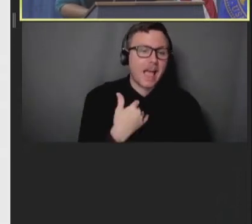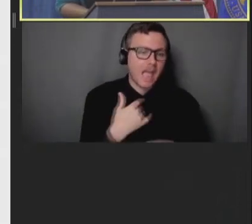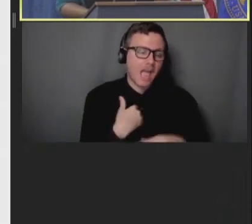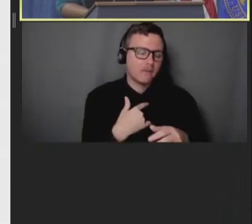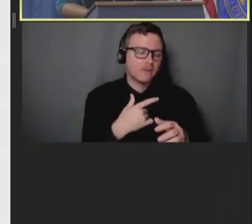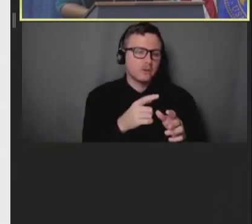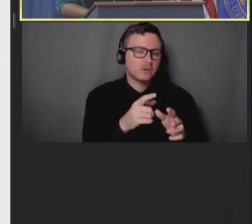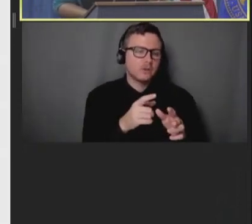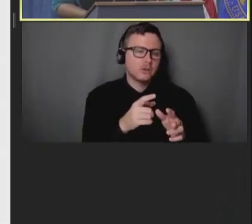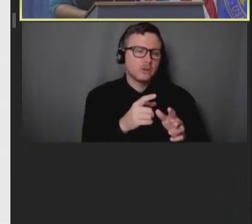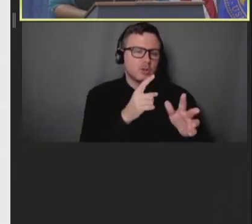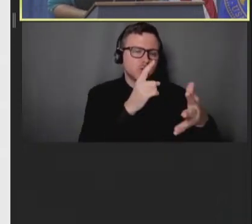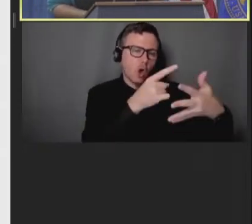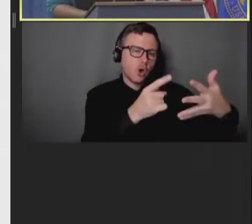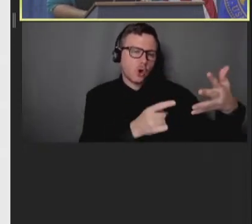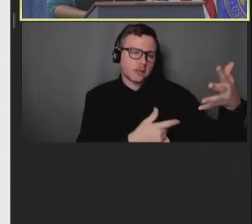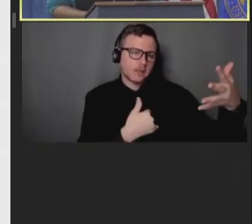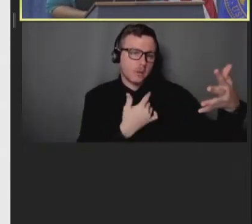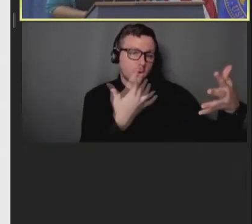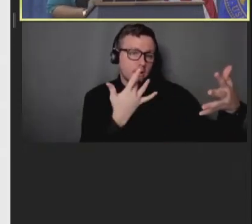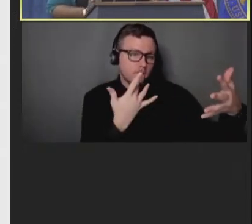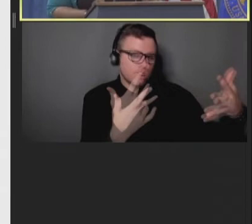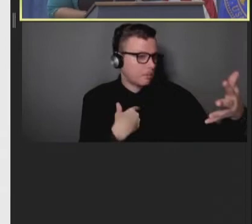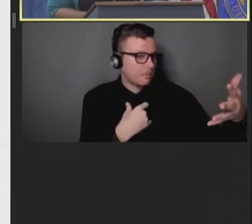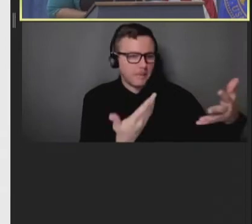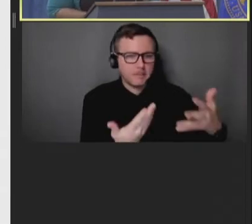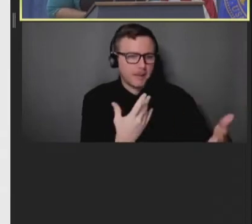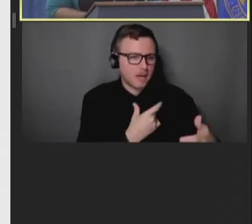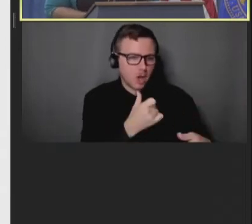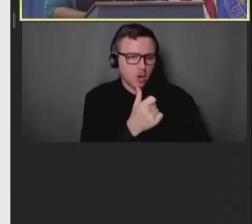maybe not so good for you guys, but hang in there with me and we will get through it together.